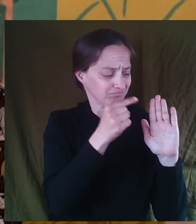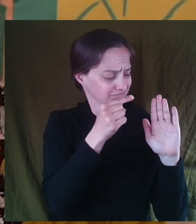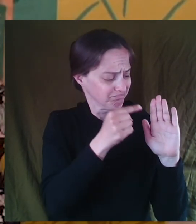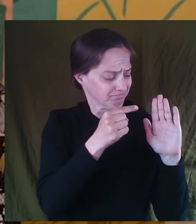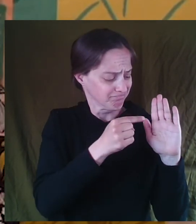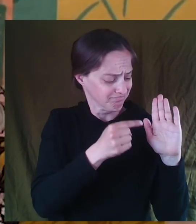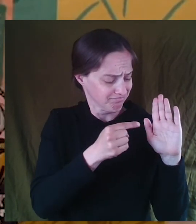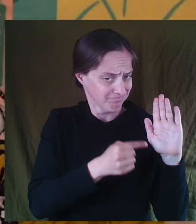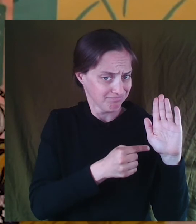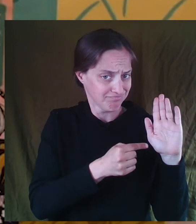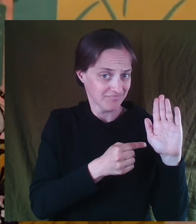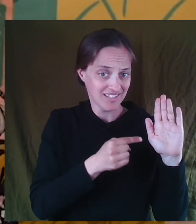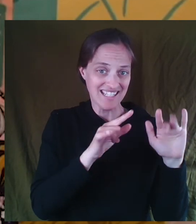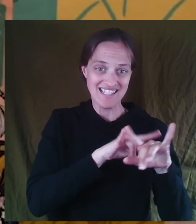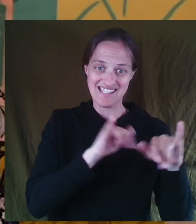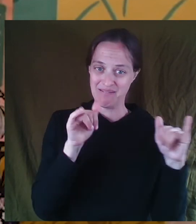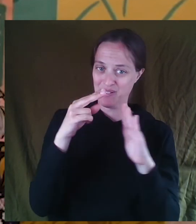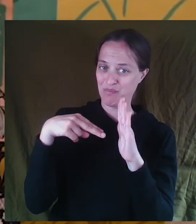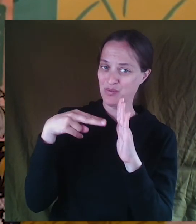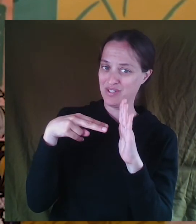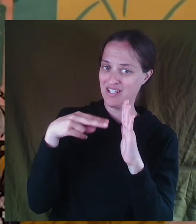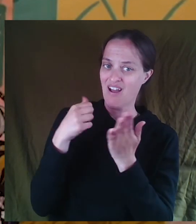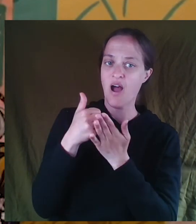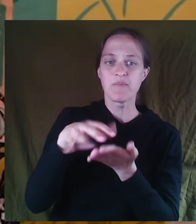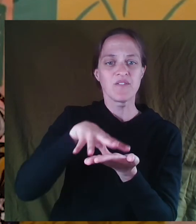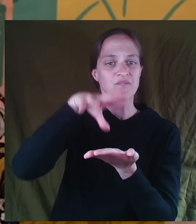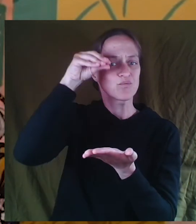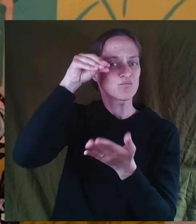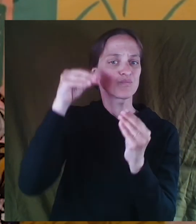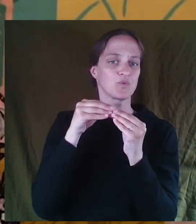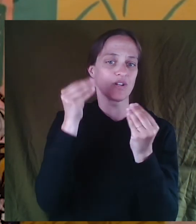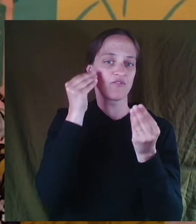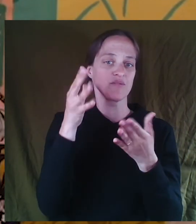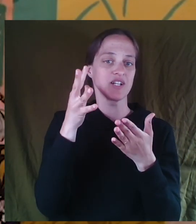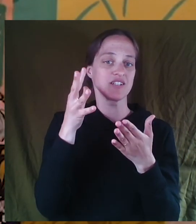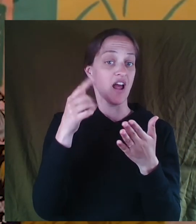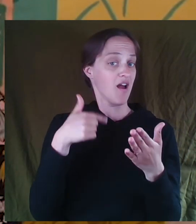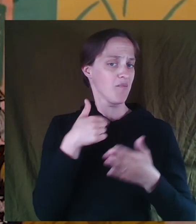and consider all those different text features as you read to find out more information.